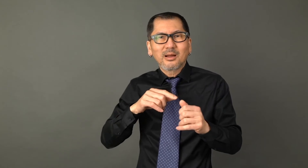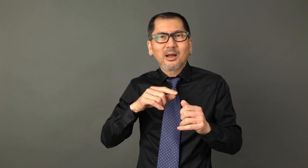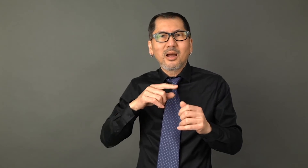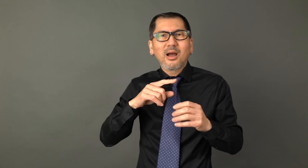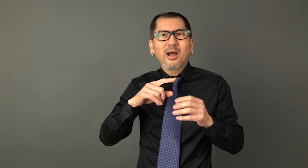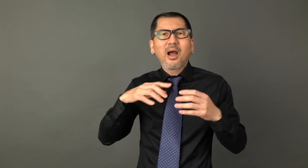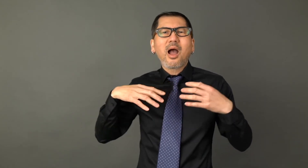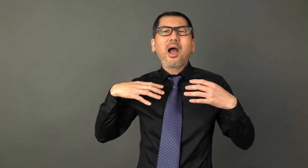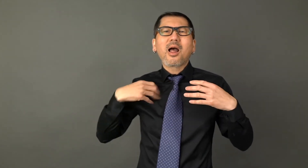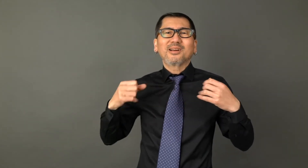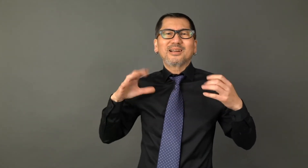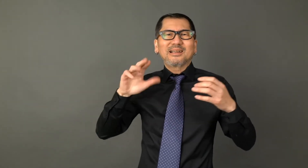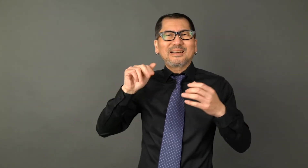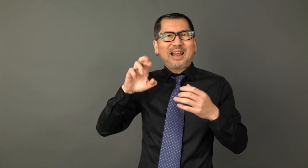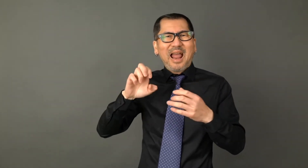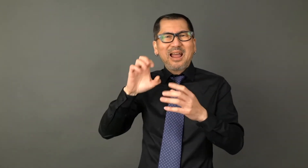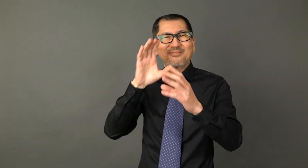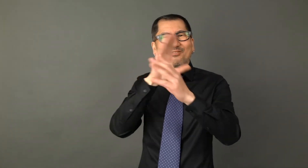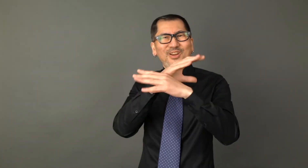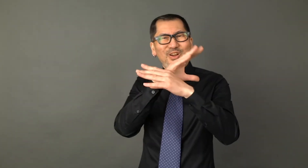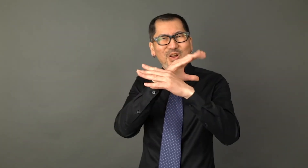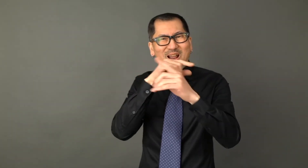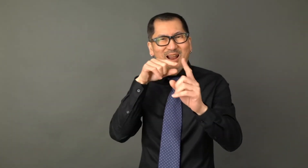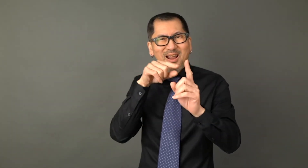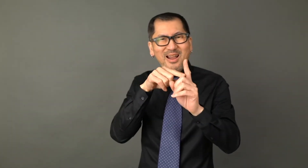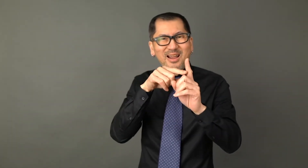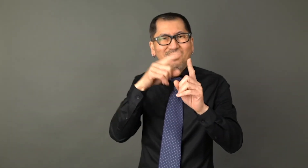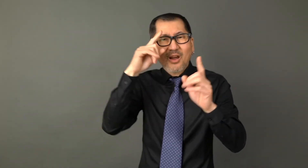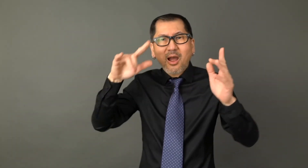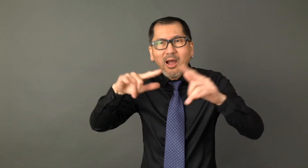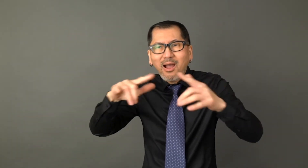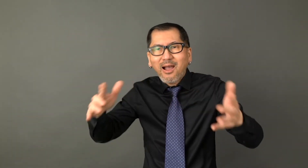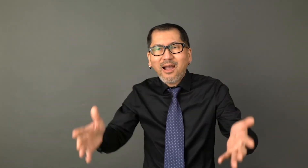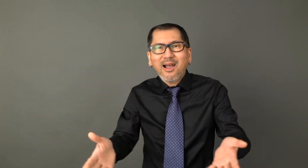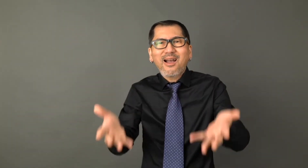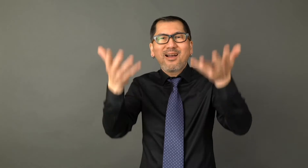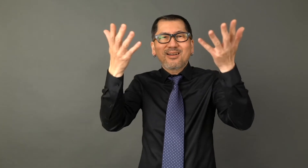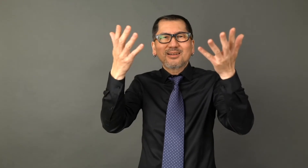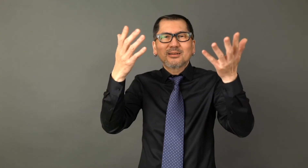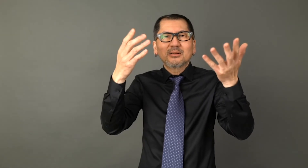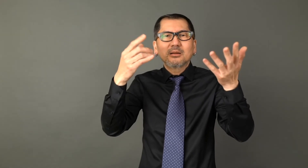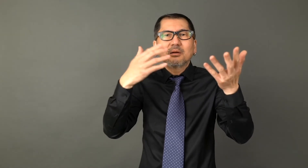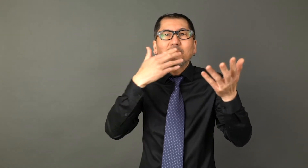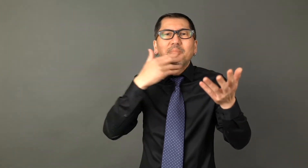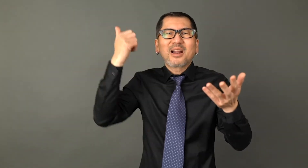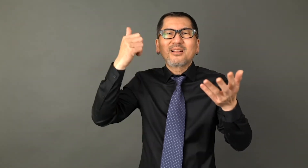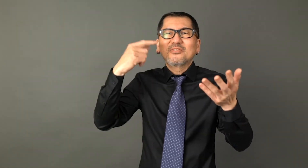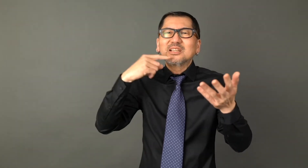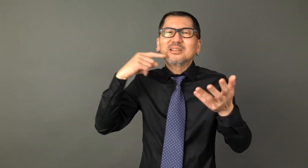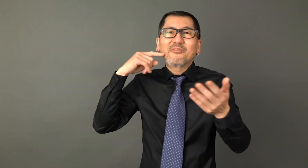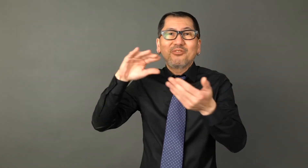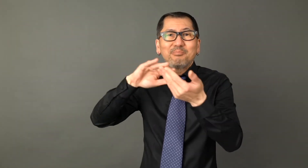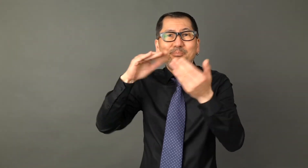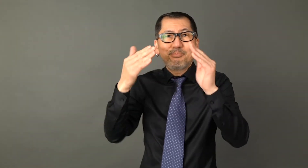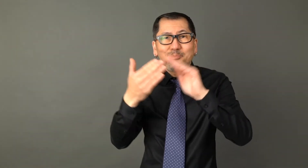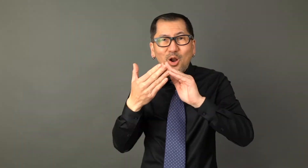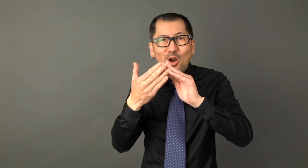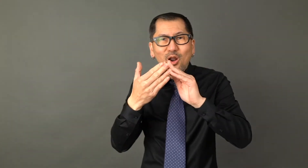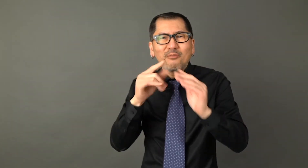and created healthcare videos to improve the deaf communities' quality of life,